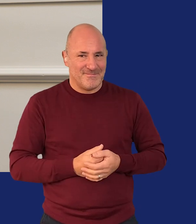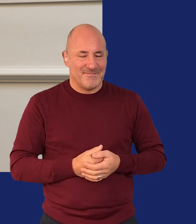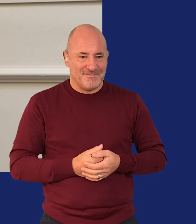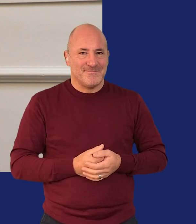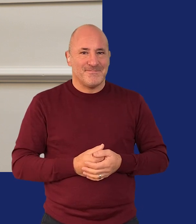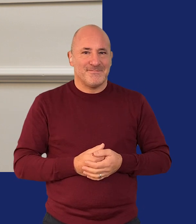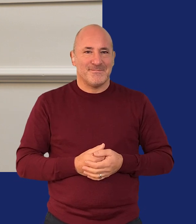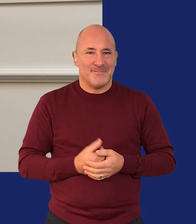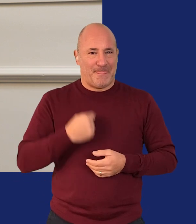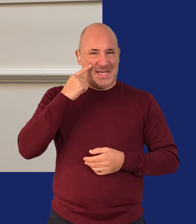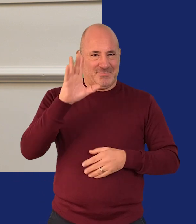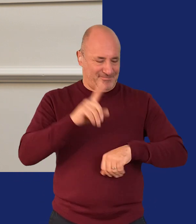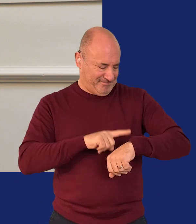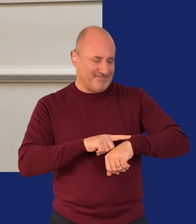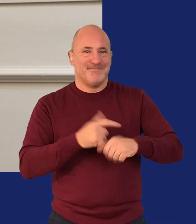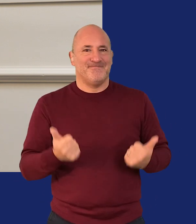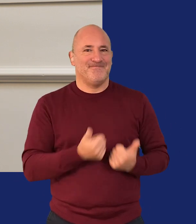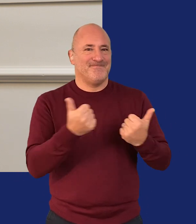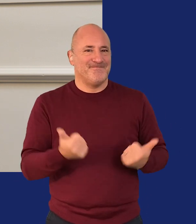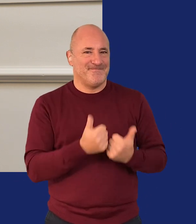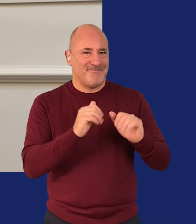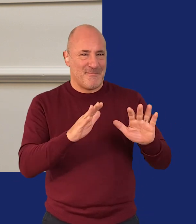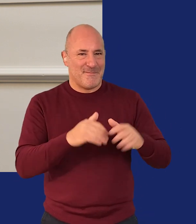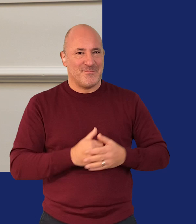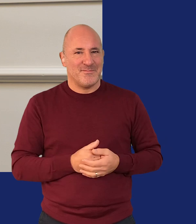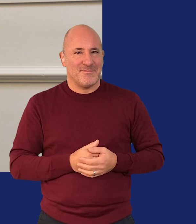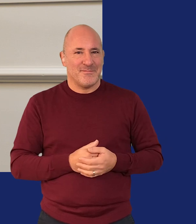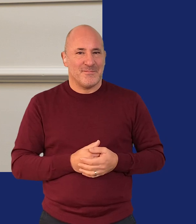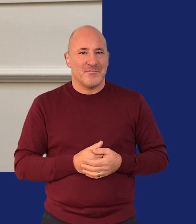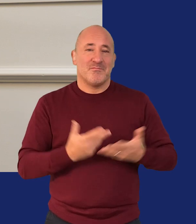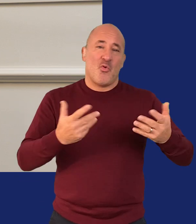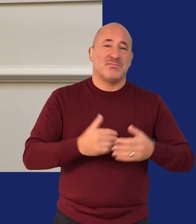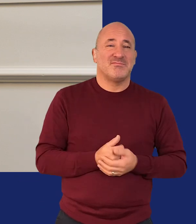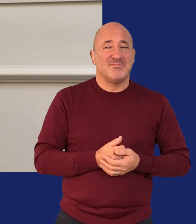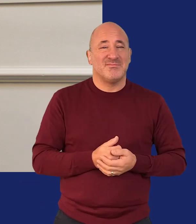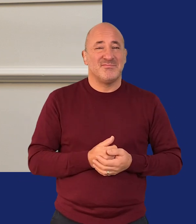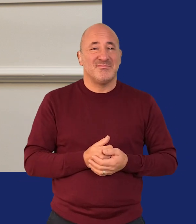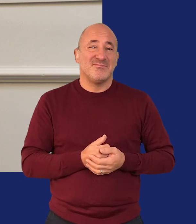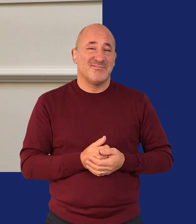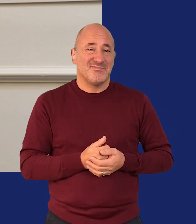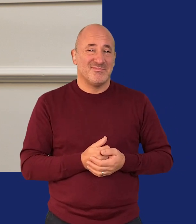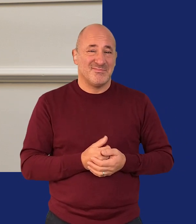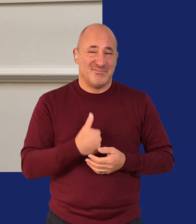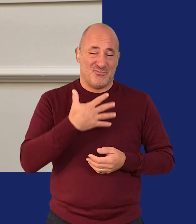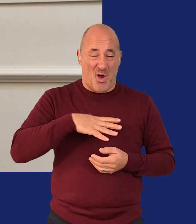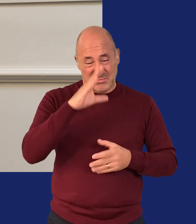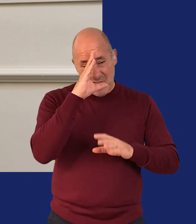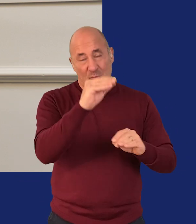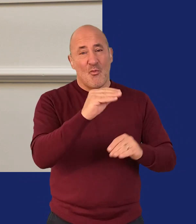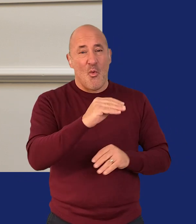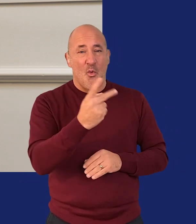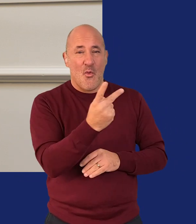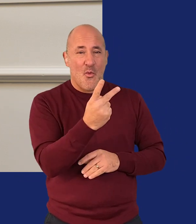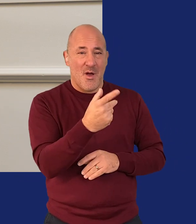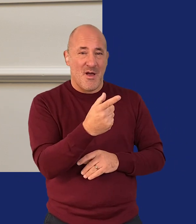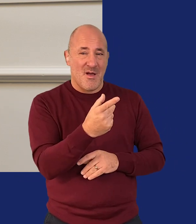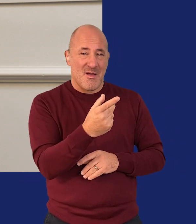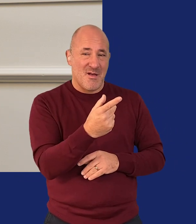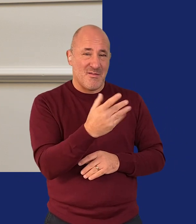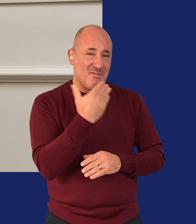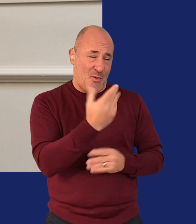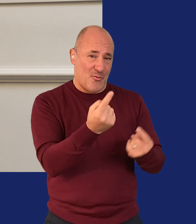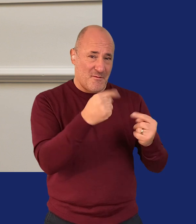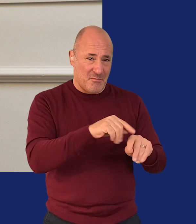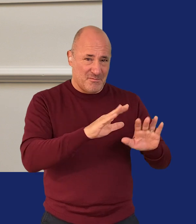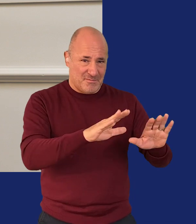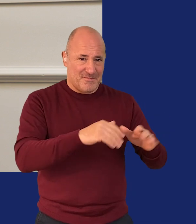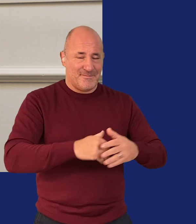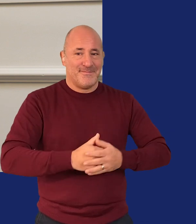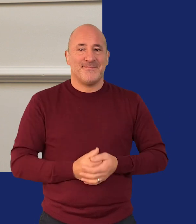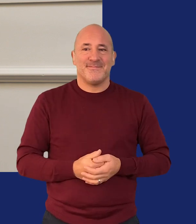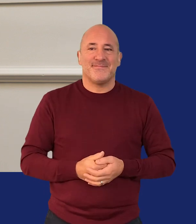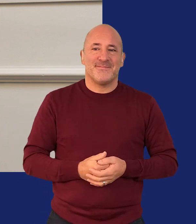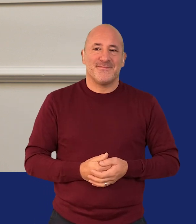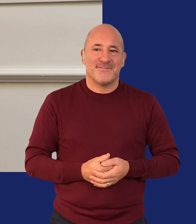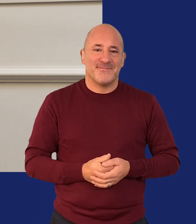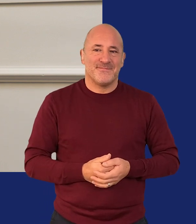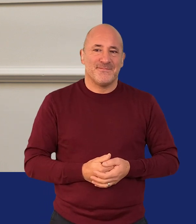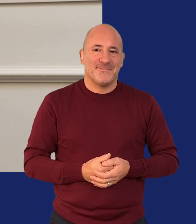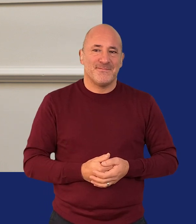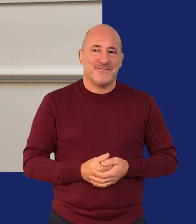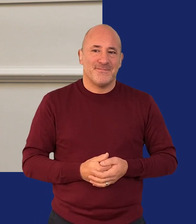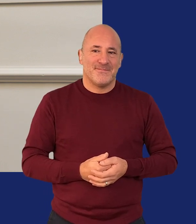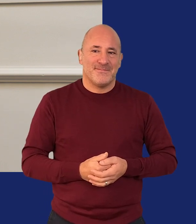Thank you very much for coming on, but I think that's all that we've got